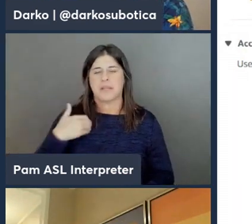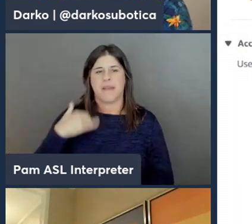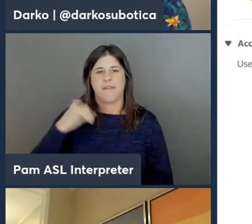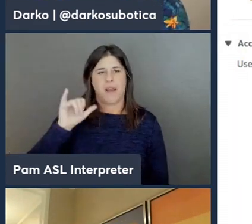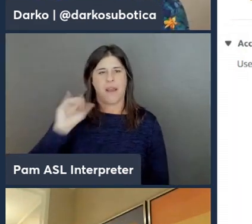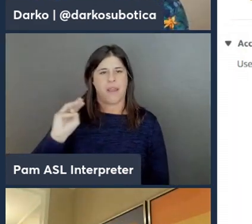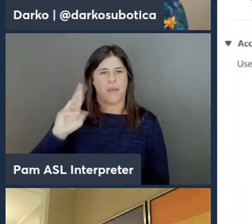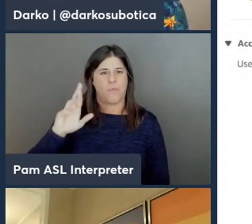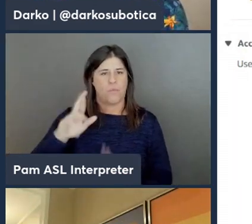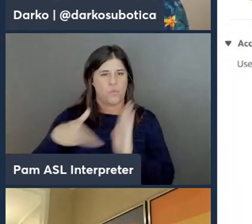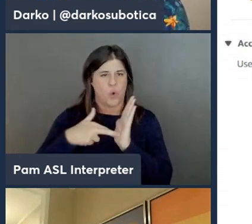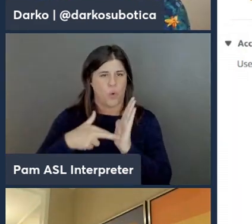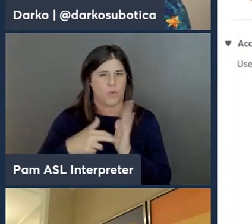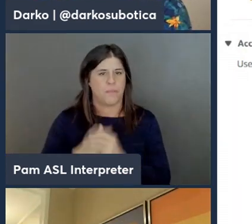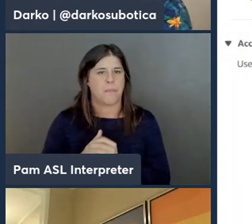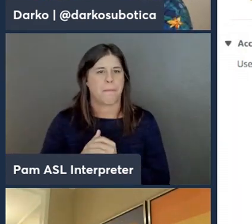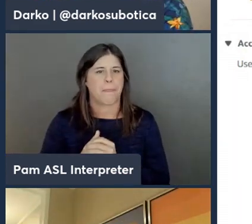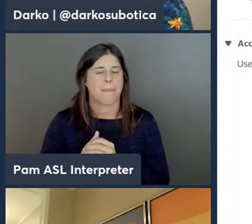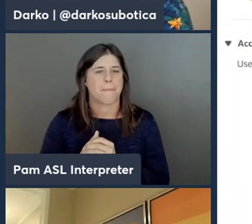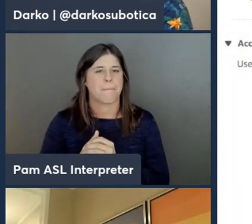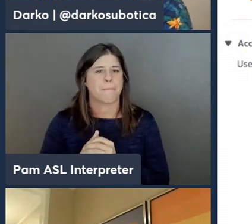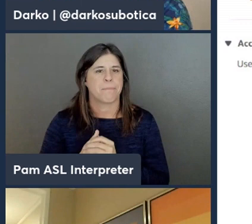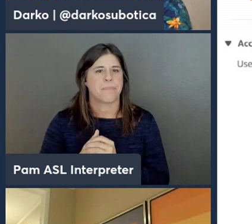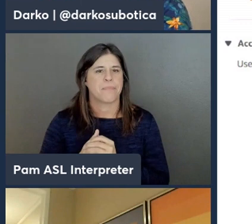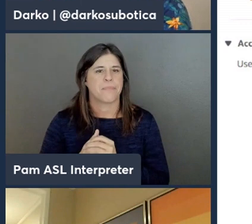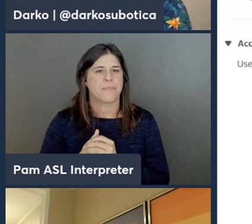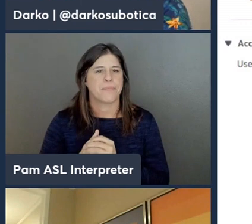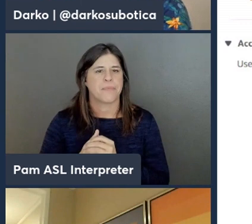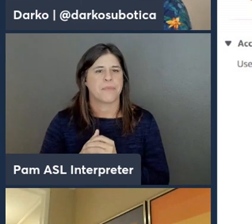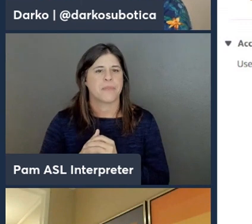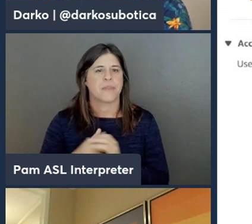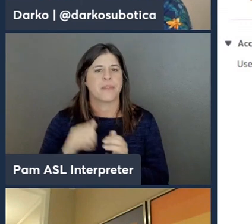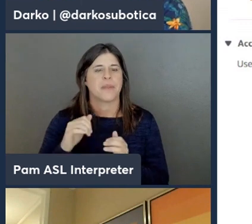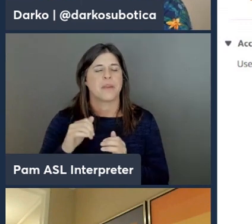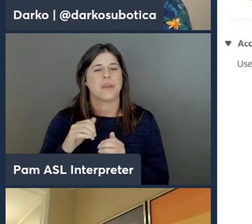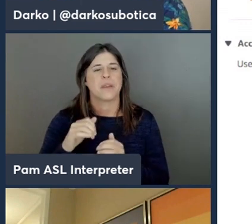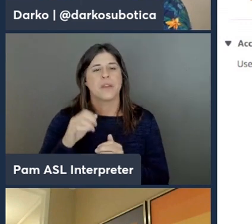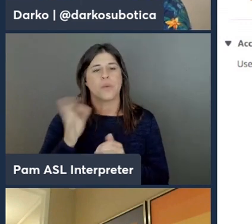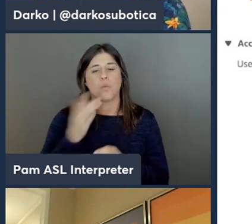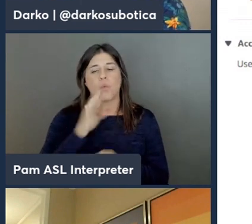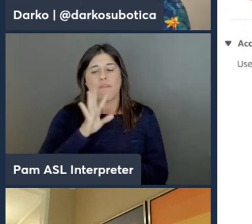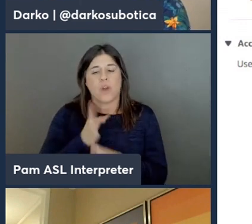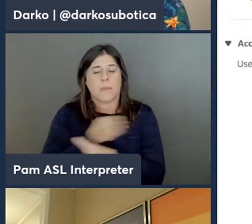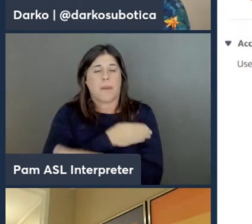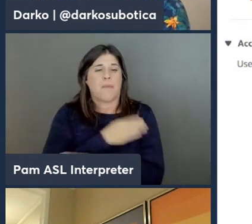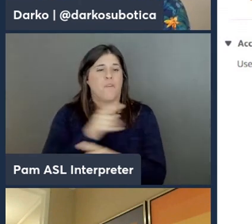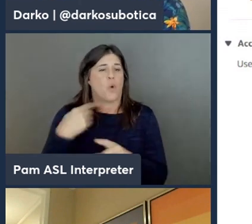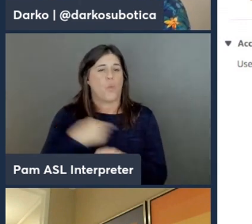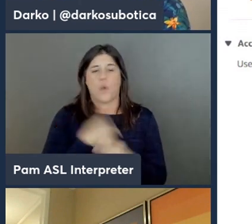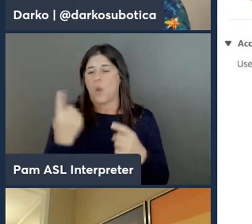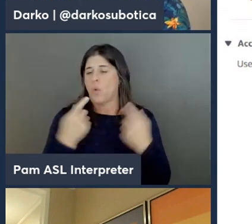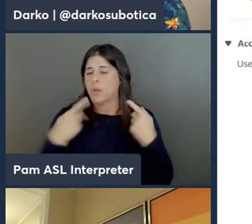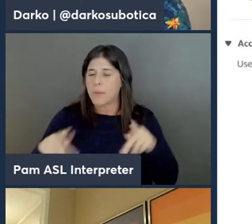So as, we just discussed previously, we only allow a channel level IAM role,